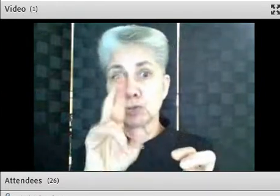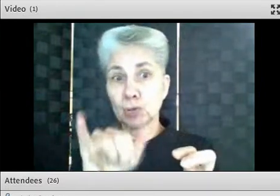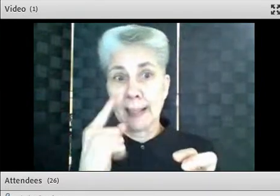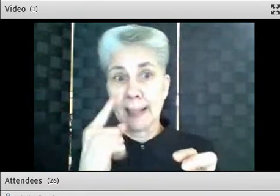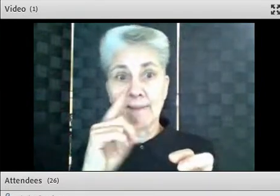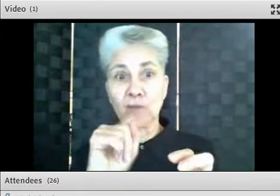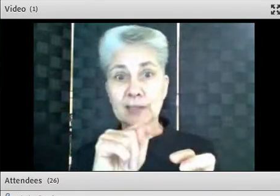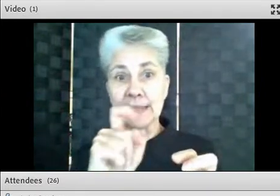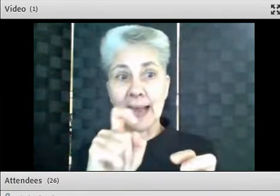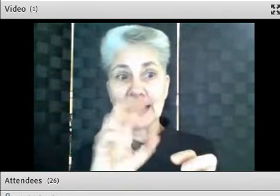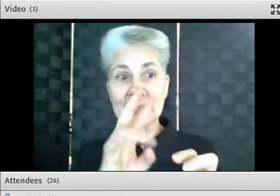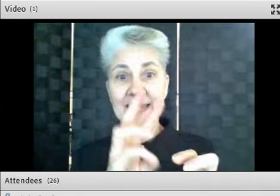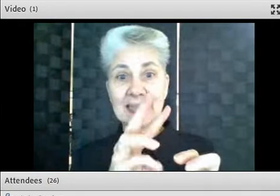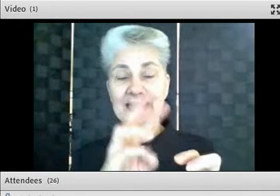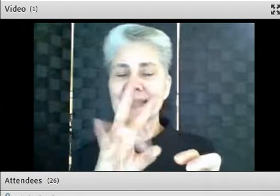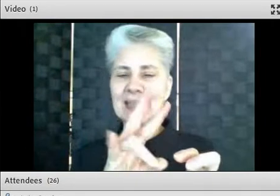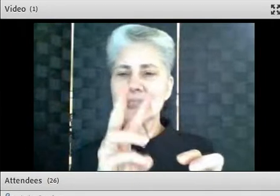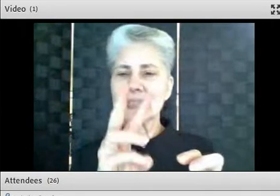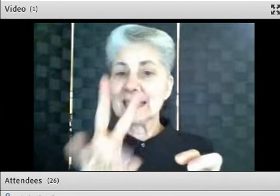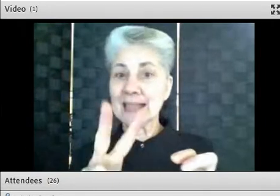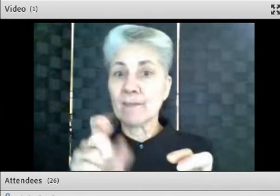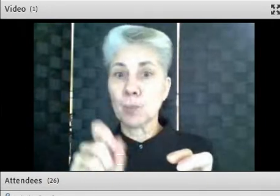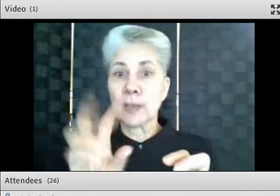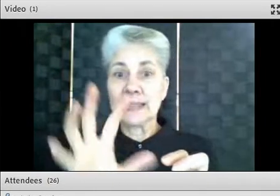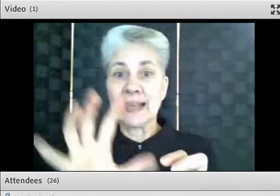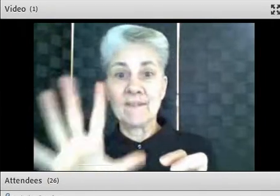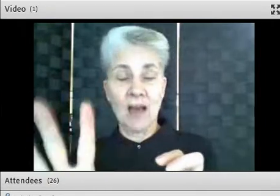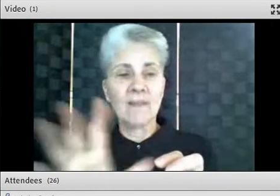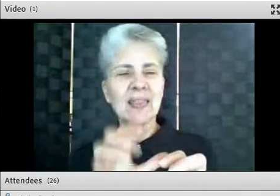so in the case of, like, TX767.C5,